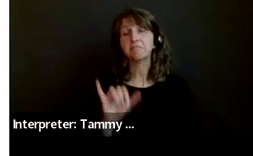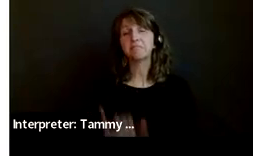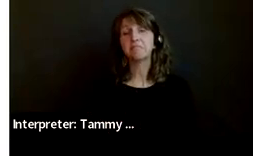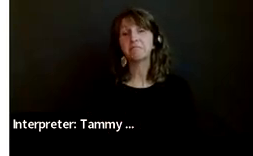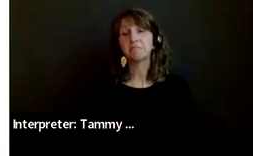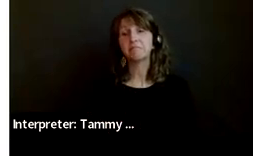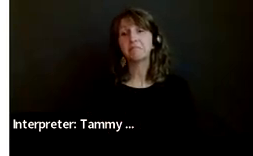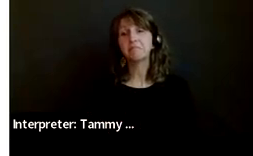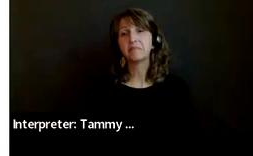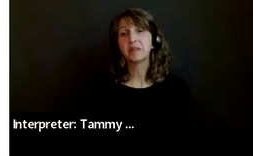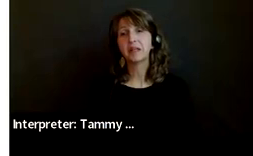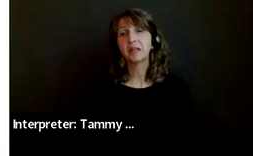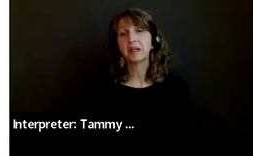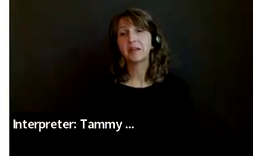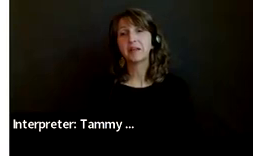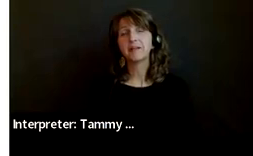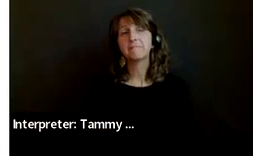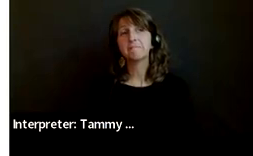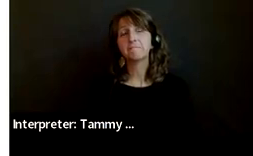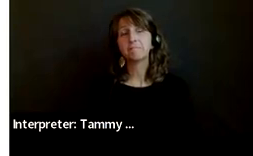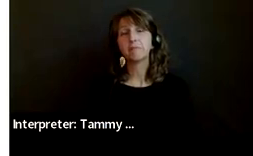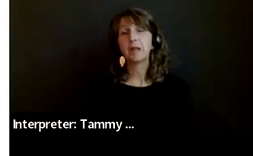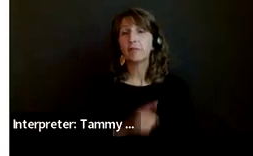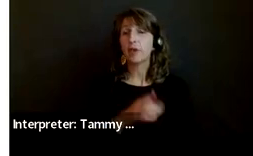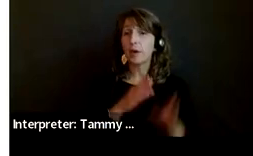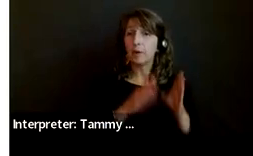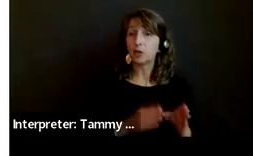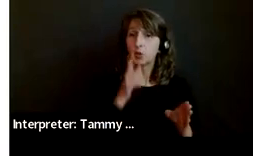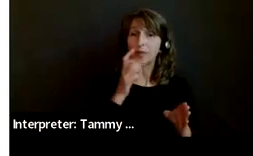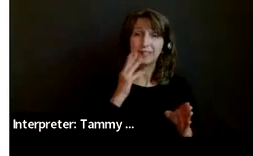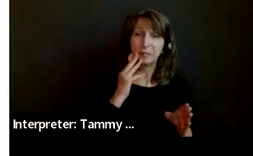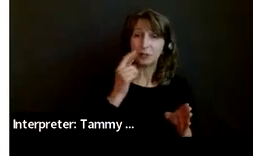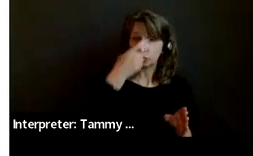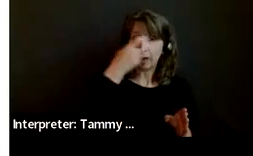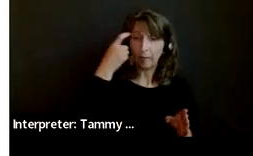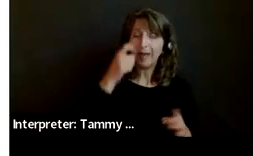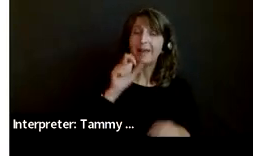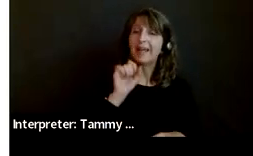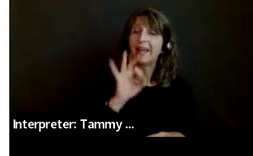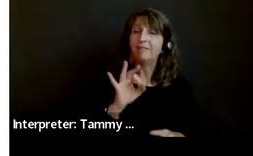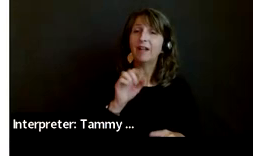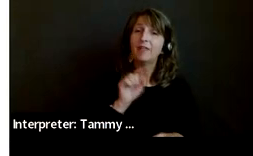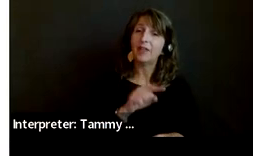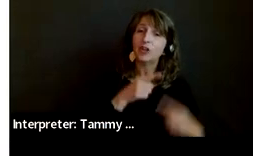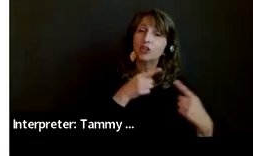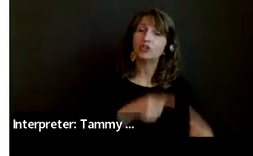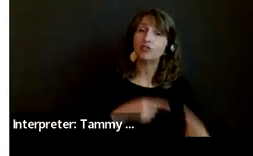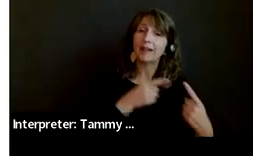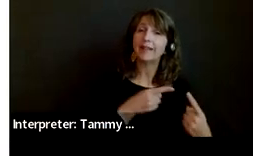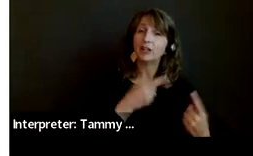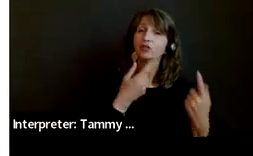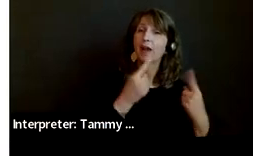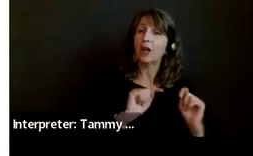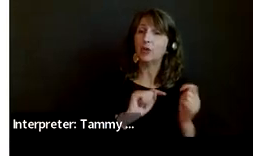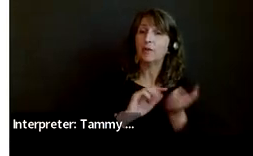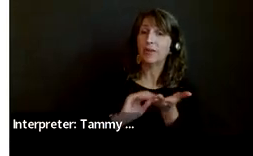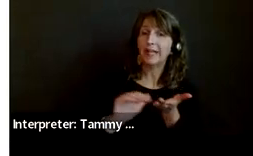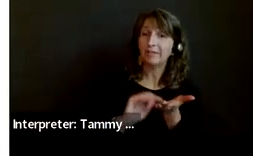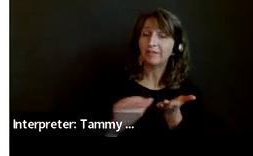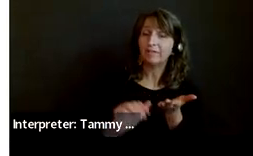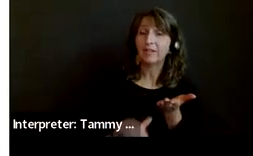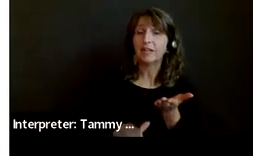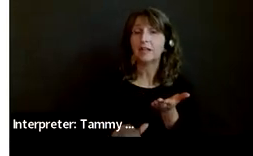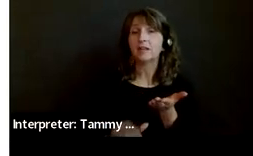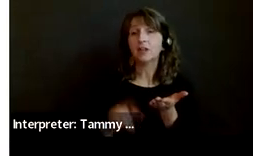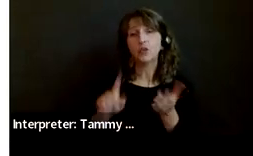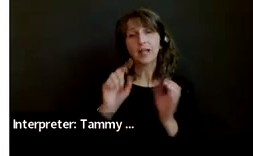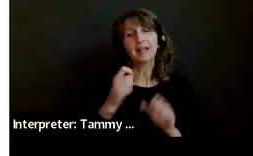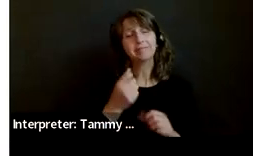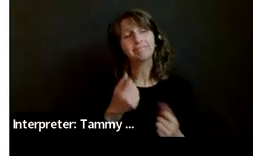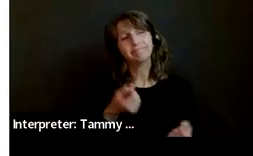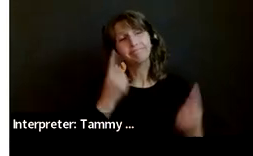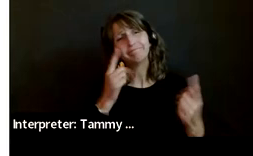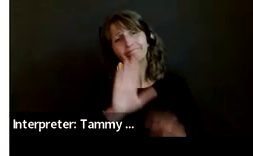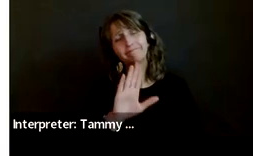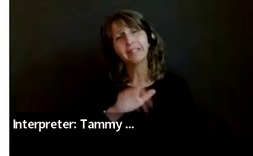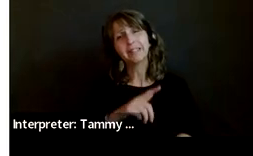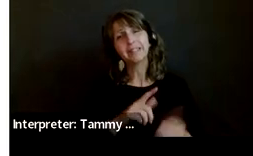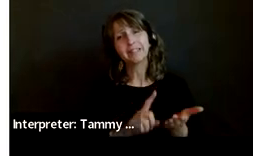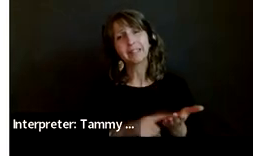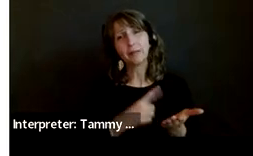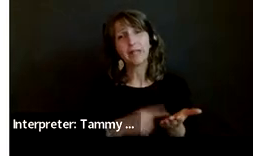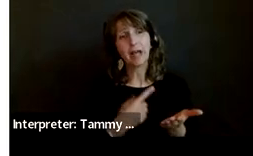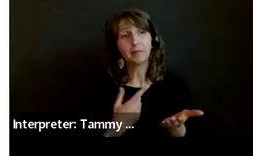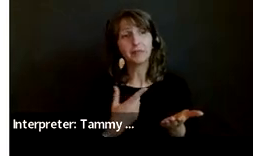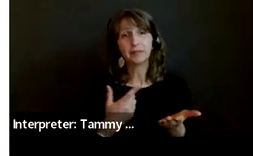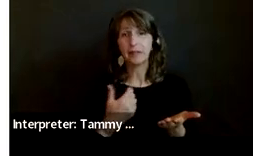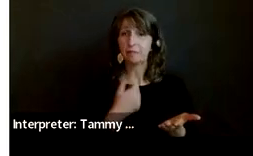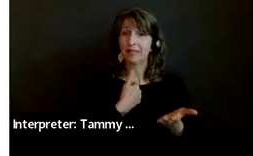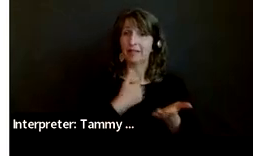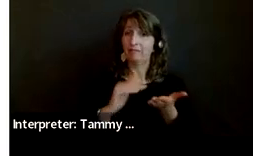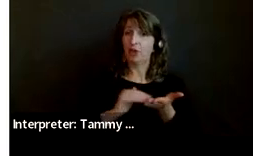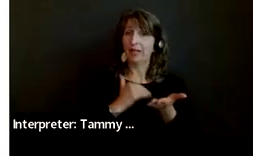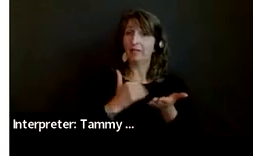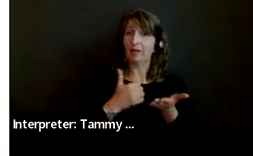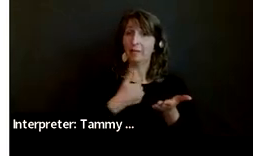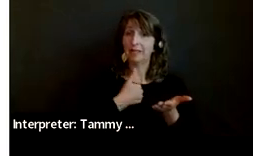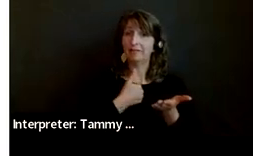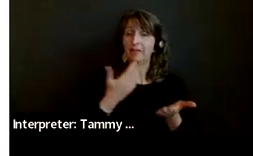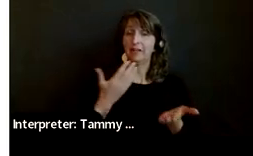If they are struggling with forgiveness, being understanding with them of that, you know, sometimes it takes even for giving yourself whatever that may be, but let's say they're a survivor of someone who maybe.